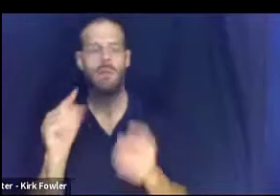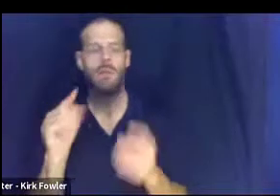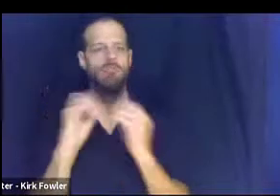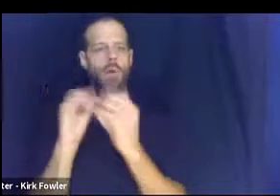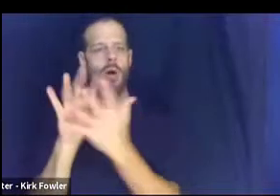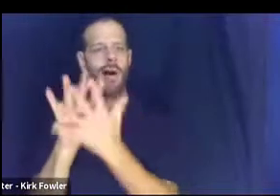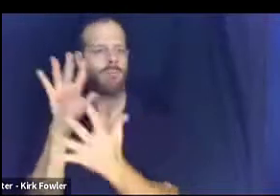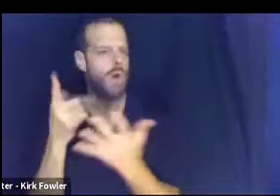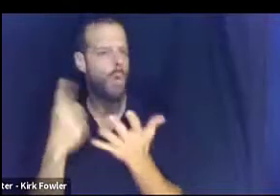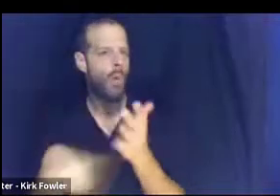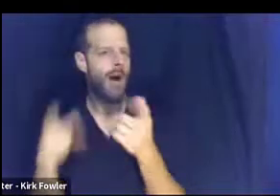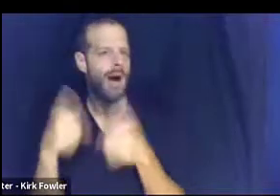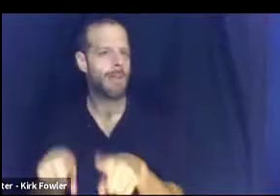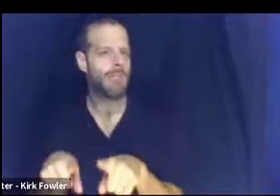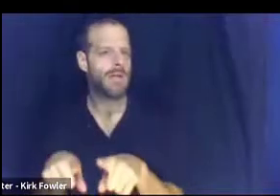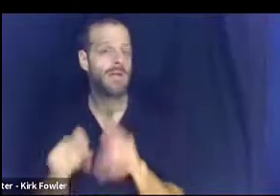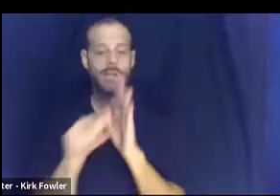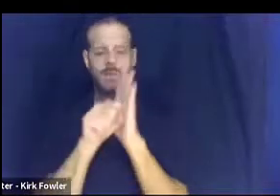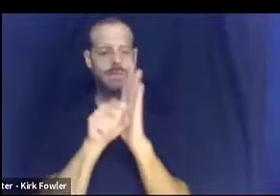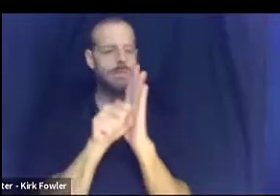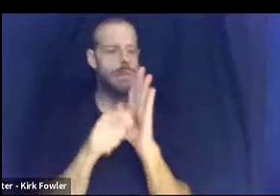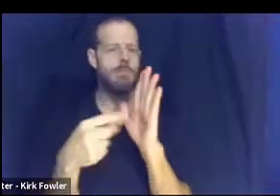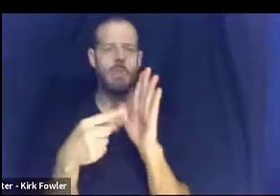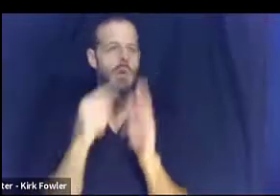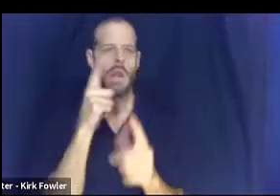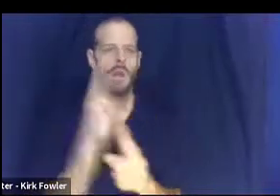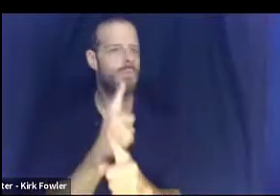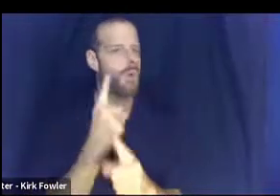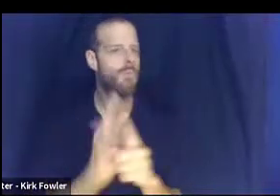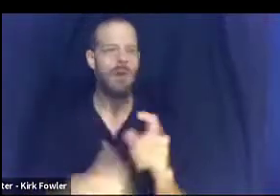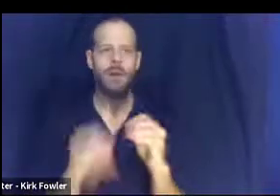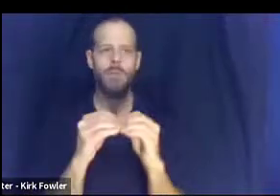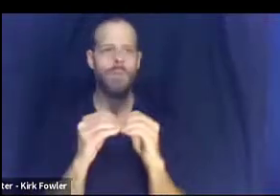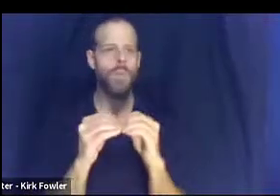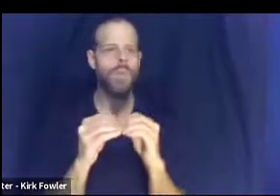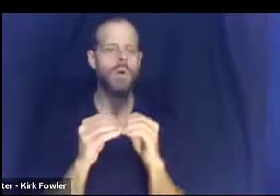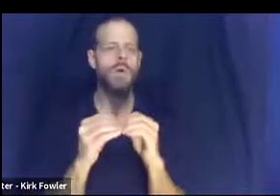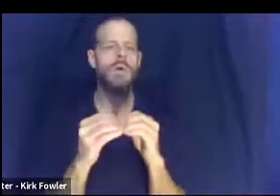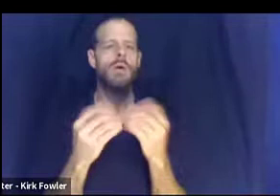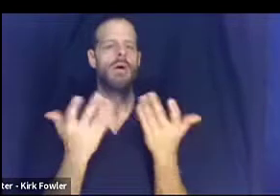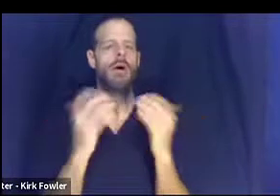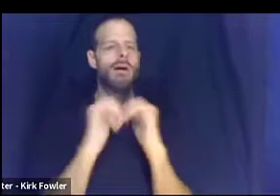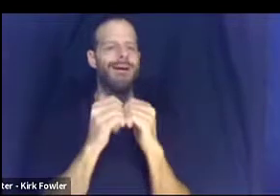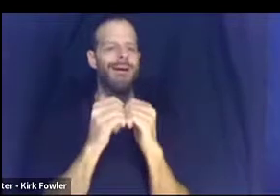and these symbols are no longer the appropriate symbols for her? How do we have systems that grow with the child